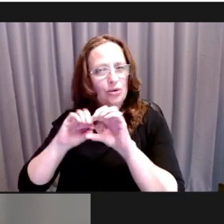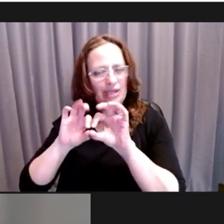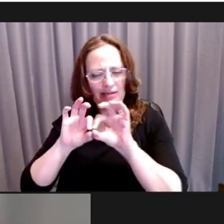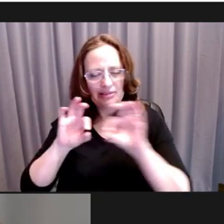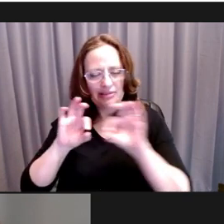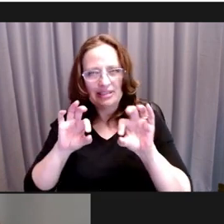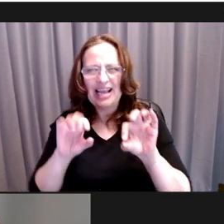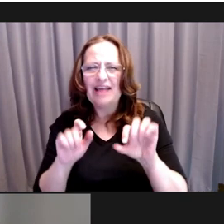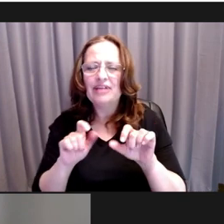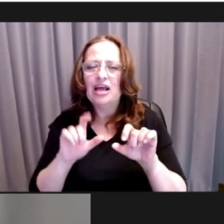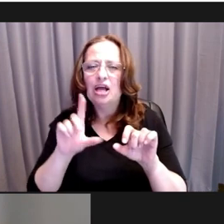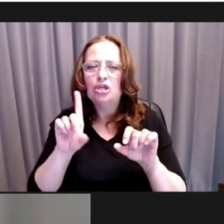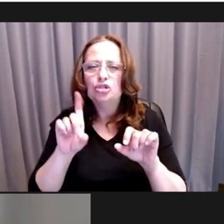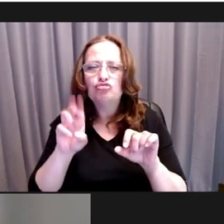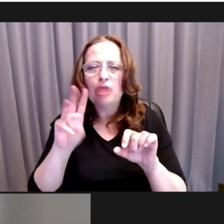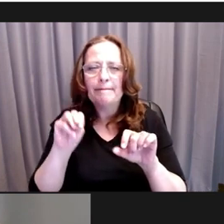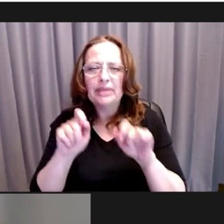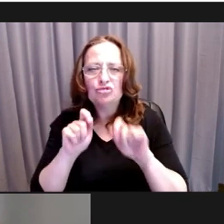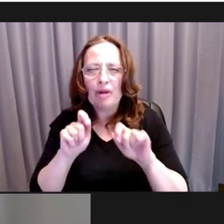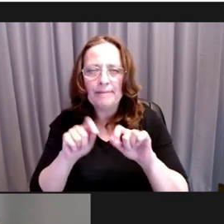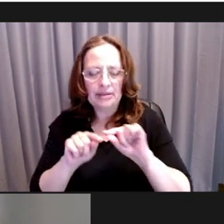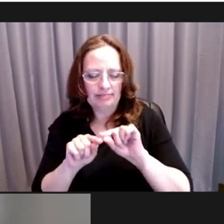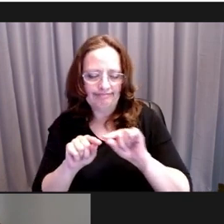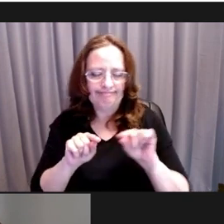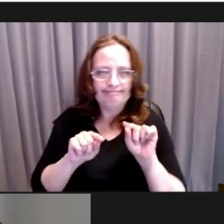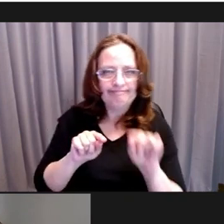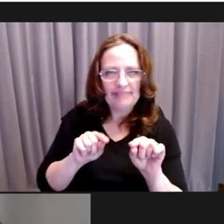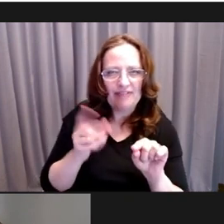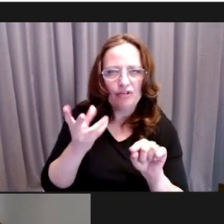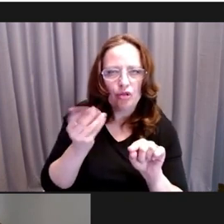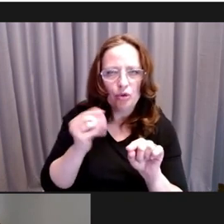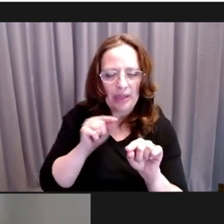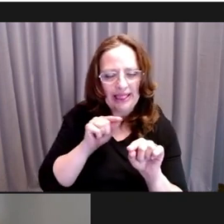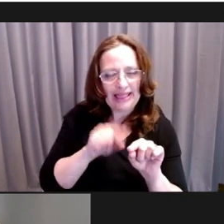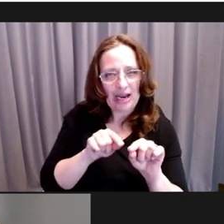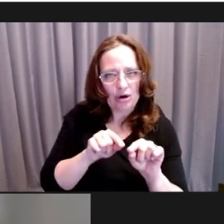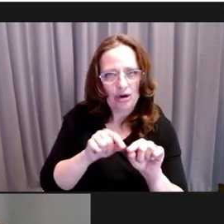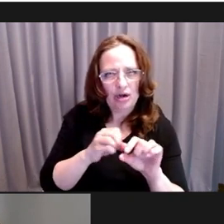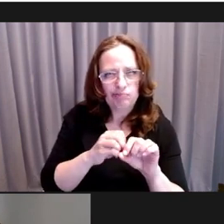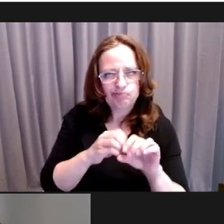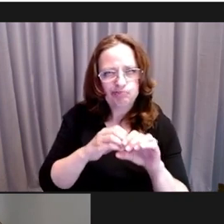doesn't know the difference if their hearing loss is from fluid or if it's from a genetic cause.